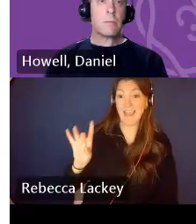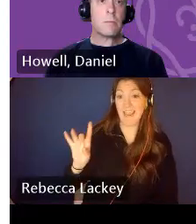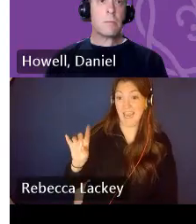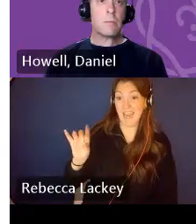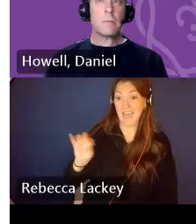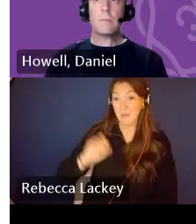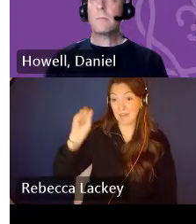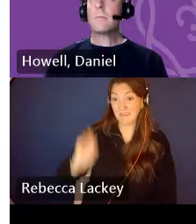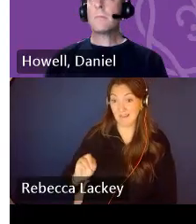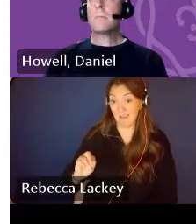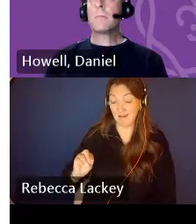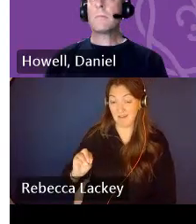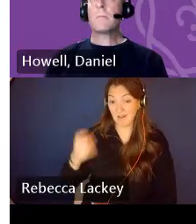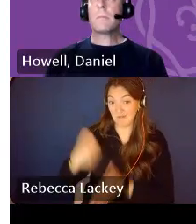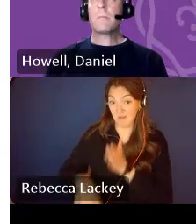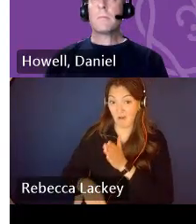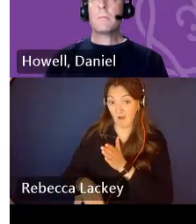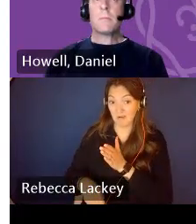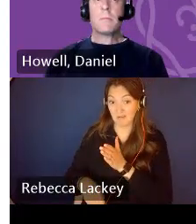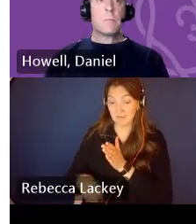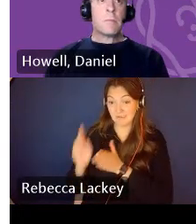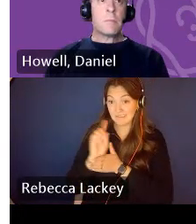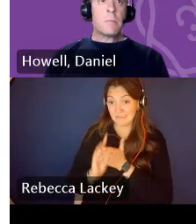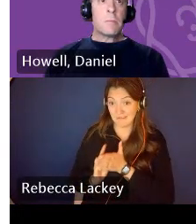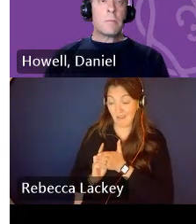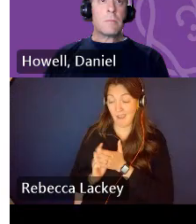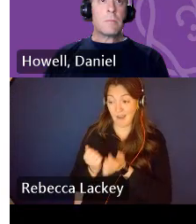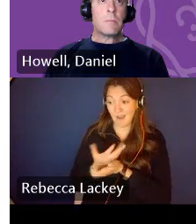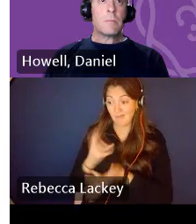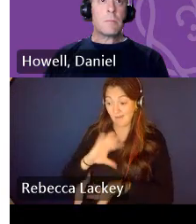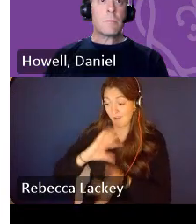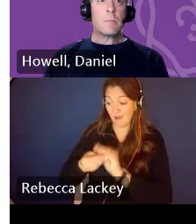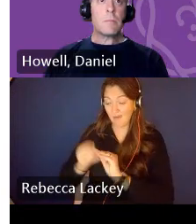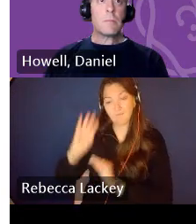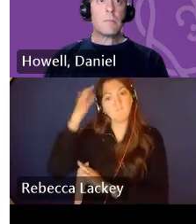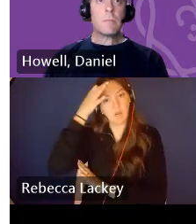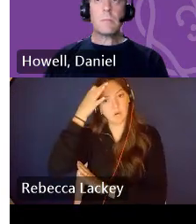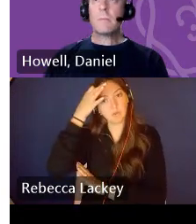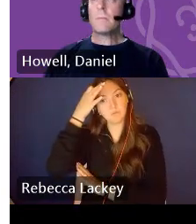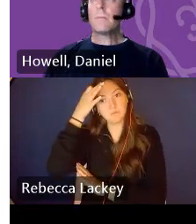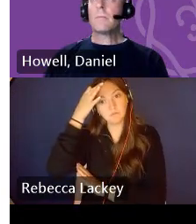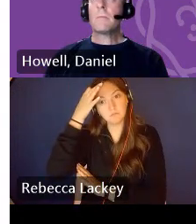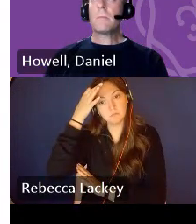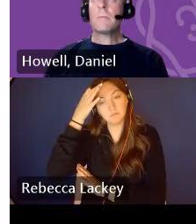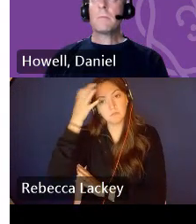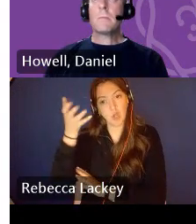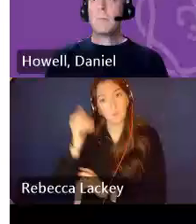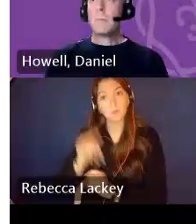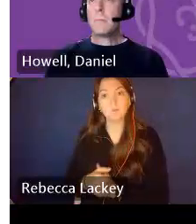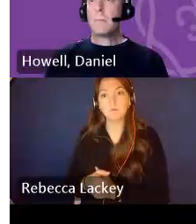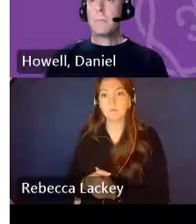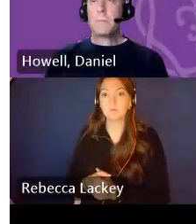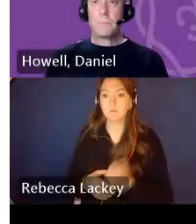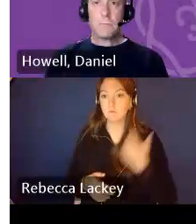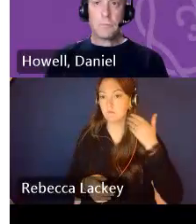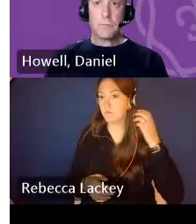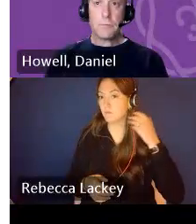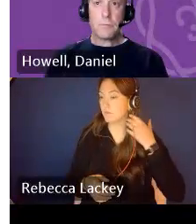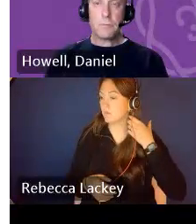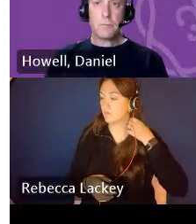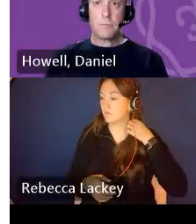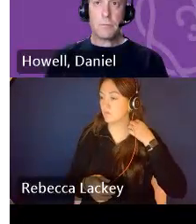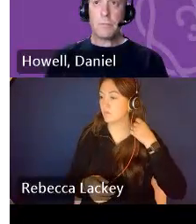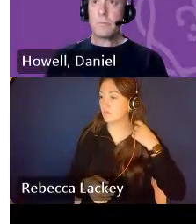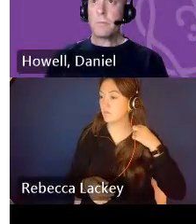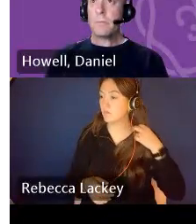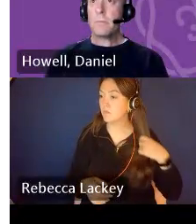construction costs and and design are federally funded. So, um, on our own,